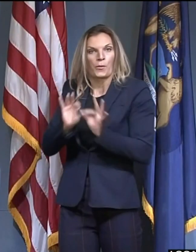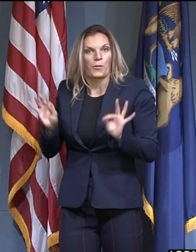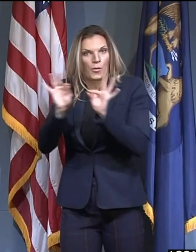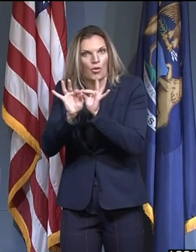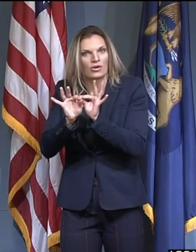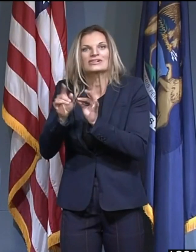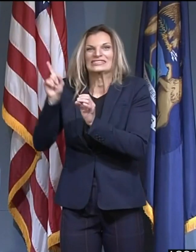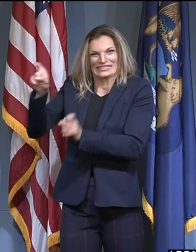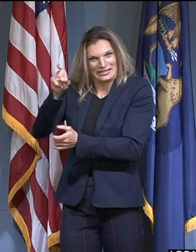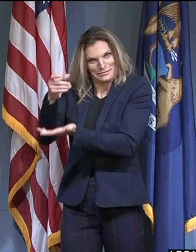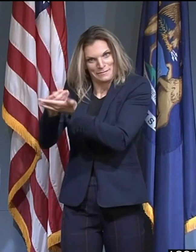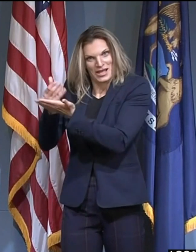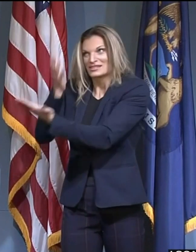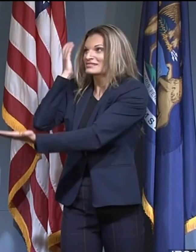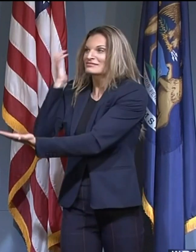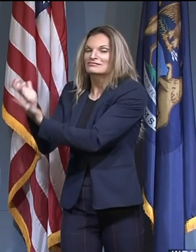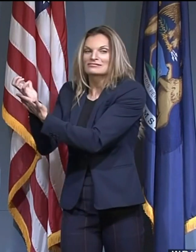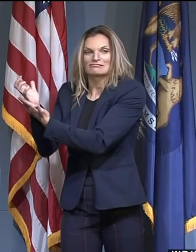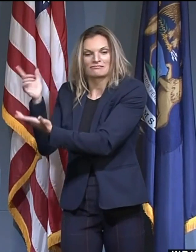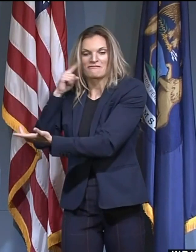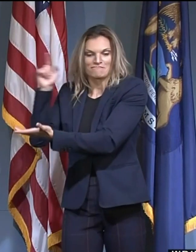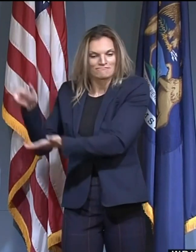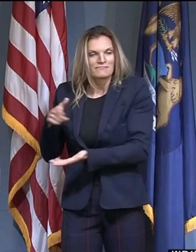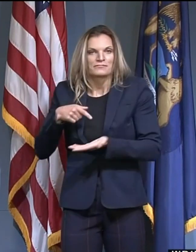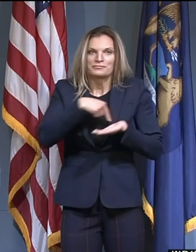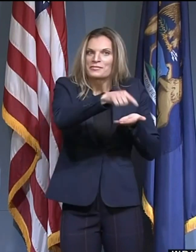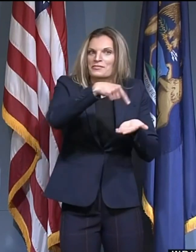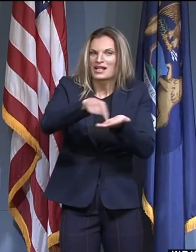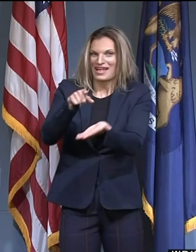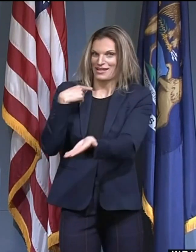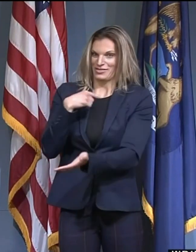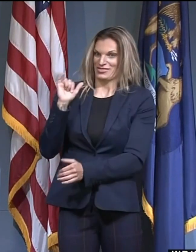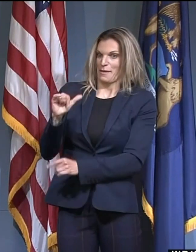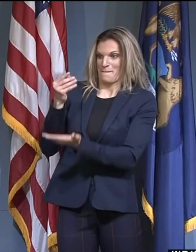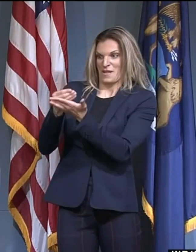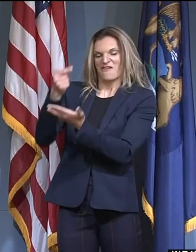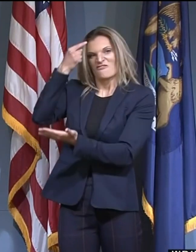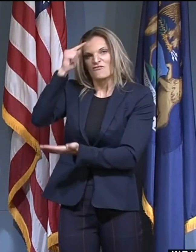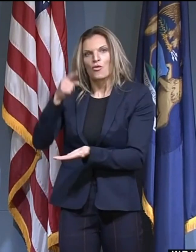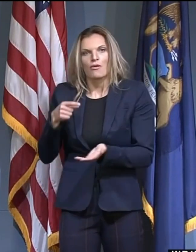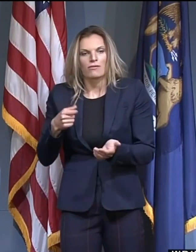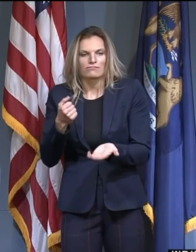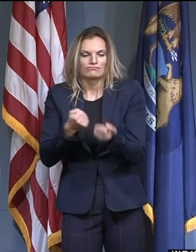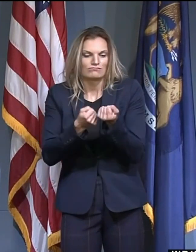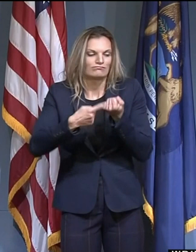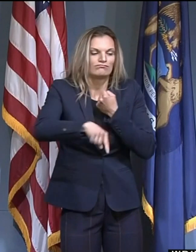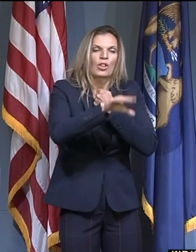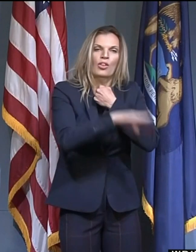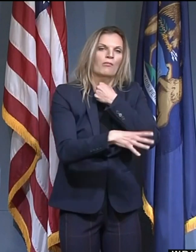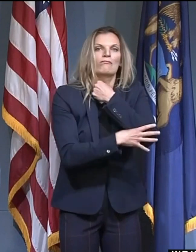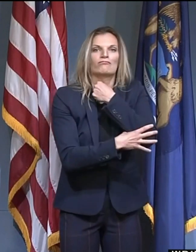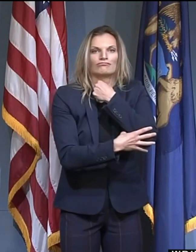SAYING SHE WANTS TO DIVERT PANDEMIC RELIEF FUNDS TO PRIVATE SCHOOLS. DOLLARS ARE DESIGNED TO